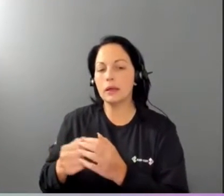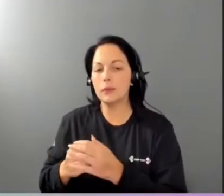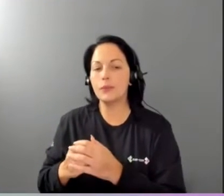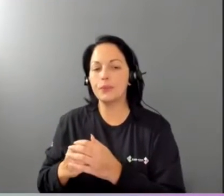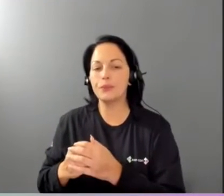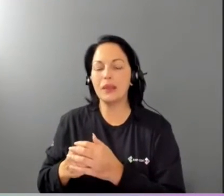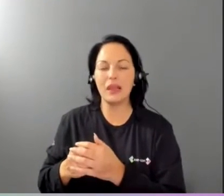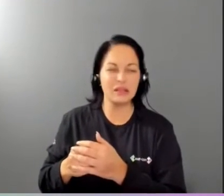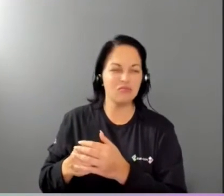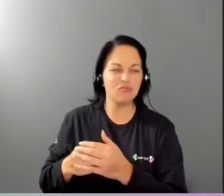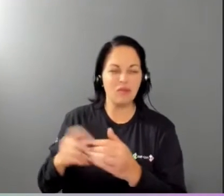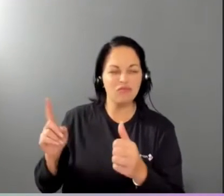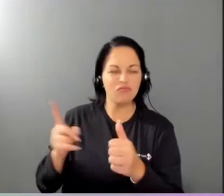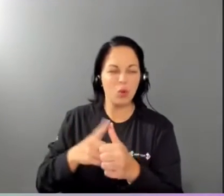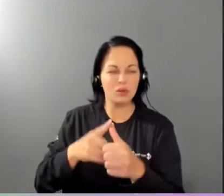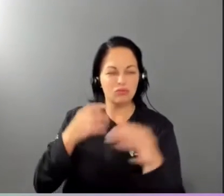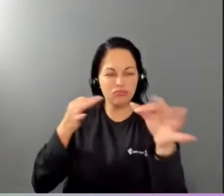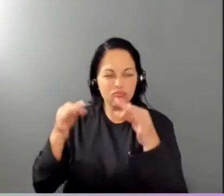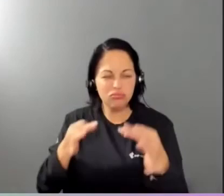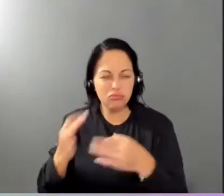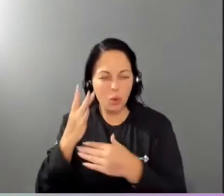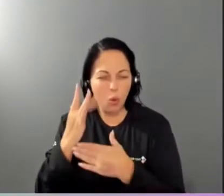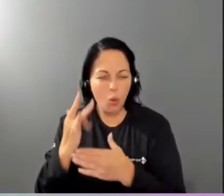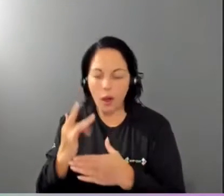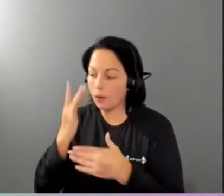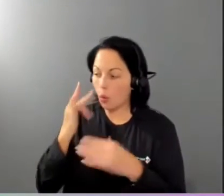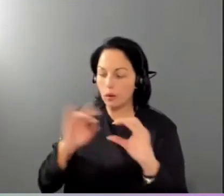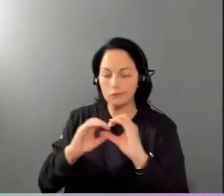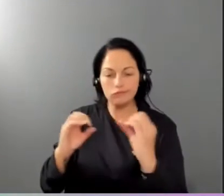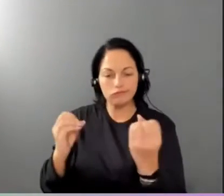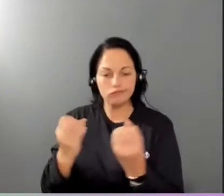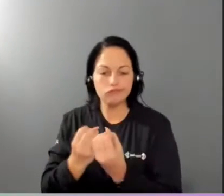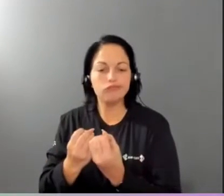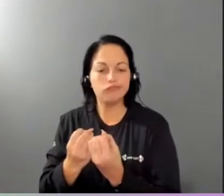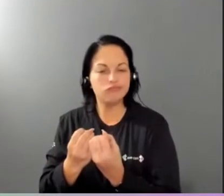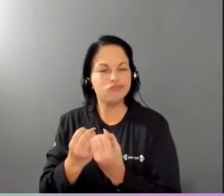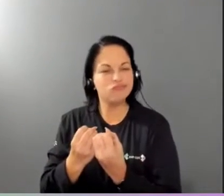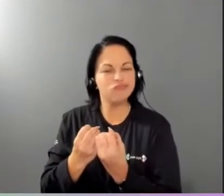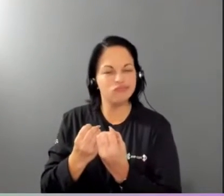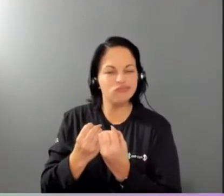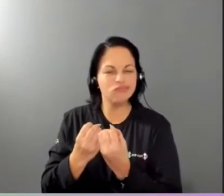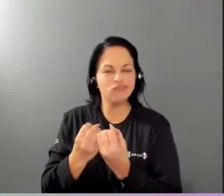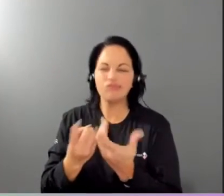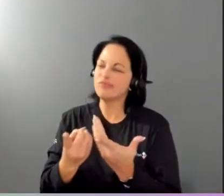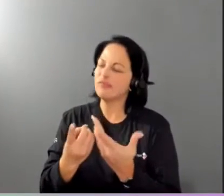tools and processes, it's probably good to level set a